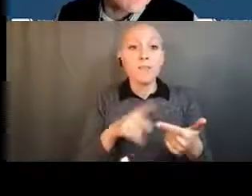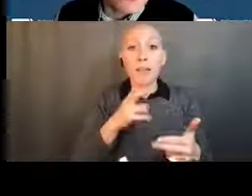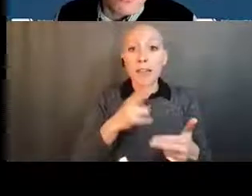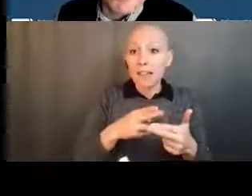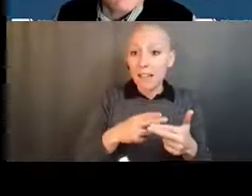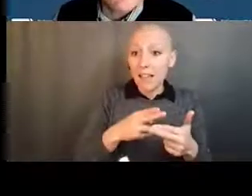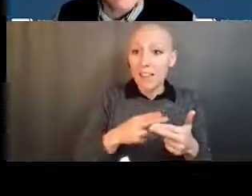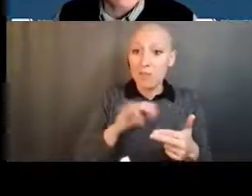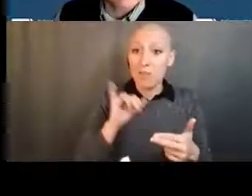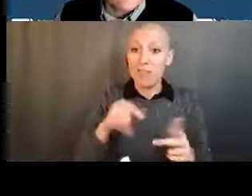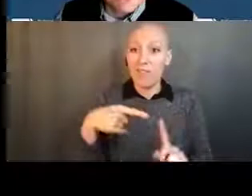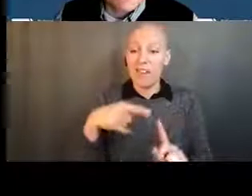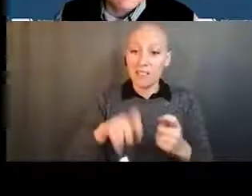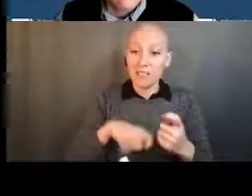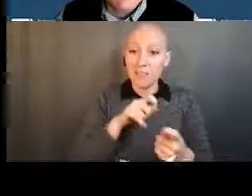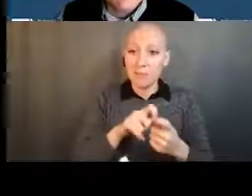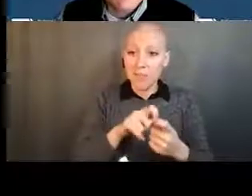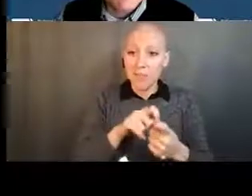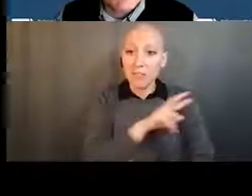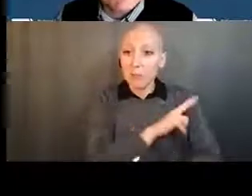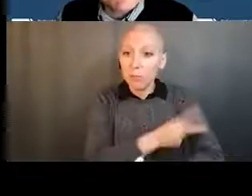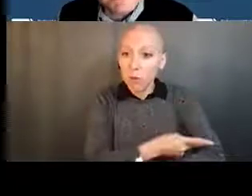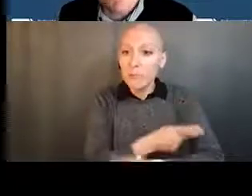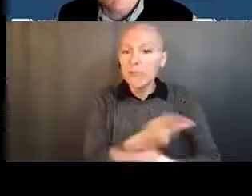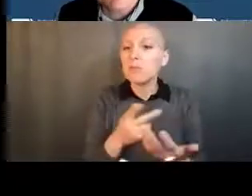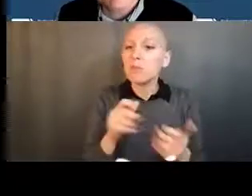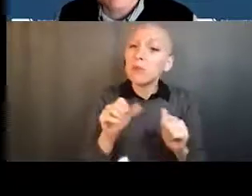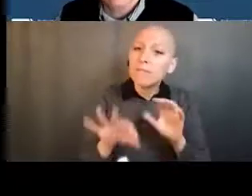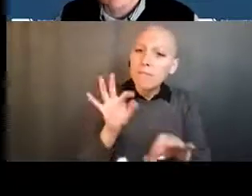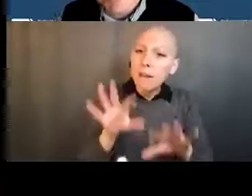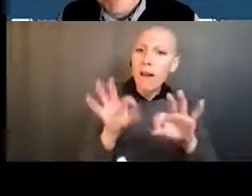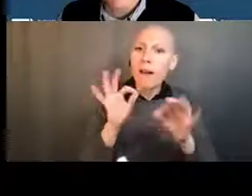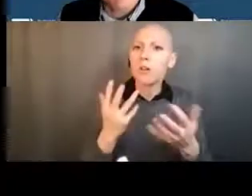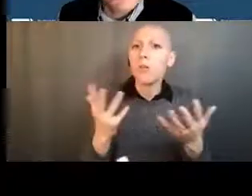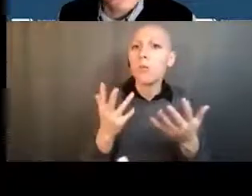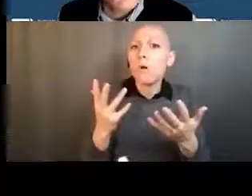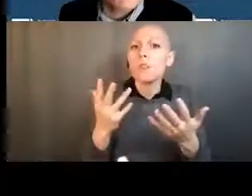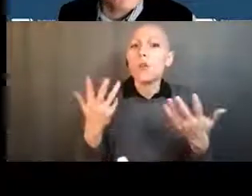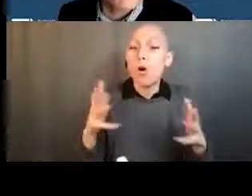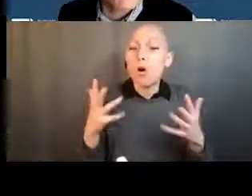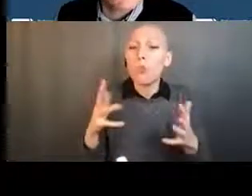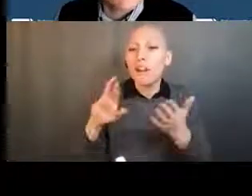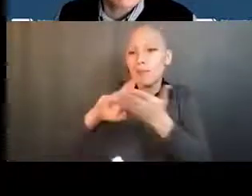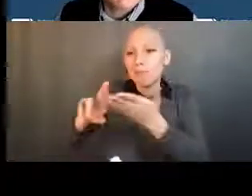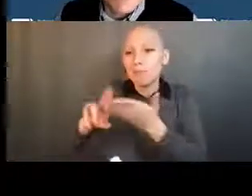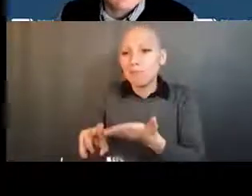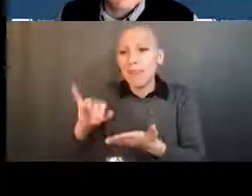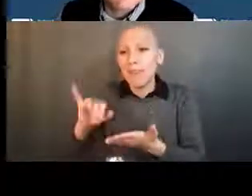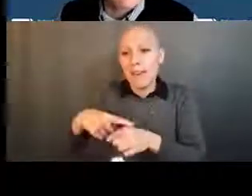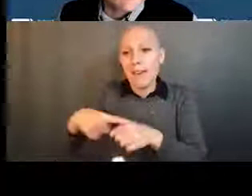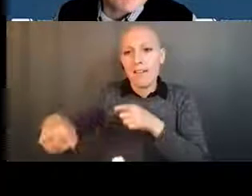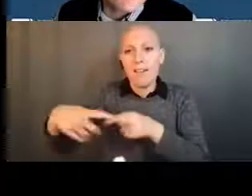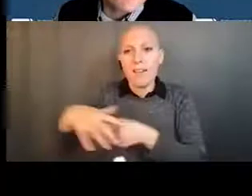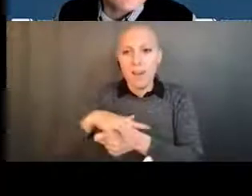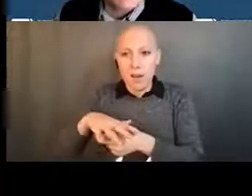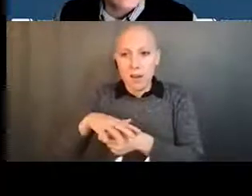that are already funded in that area. And I bring this up because it's particularly useful for international investigators.